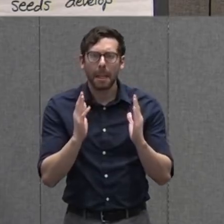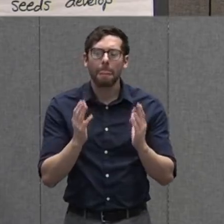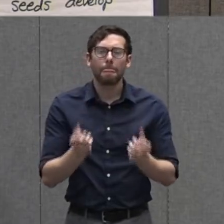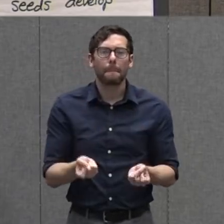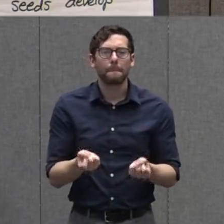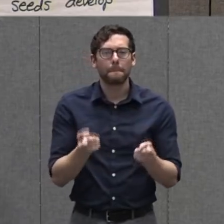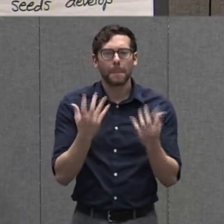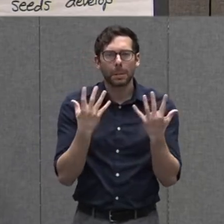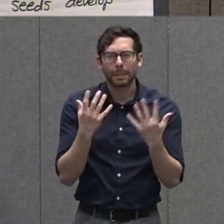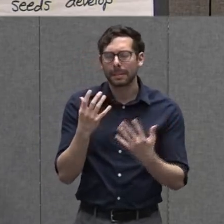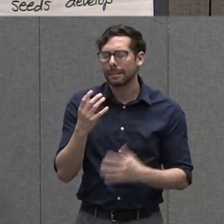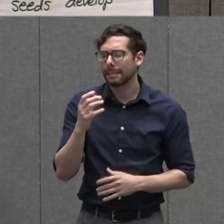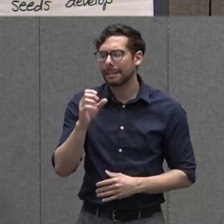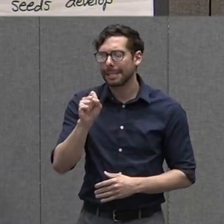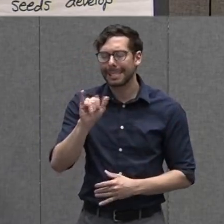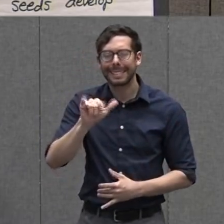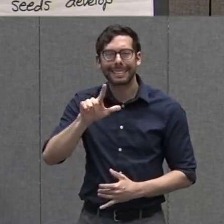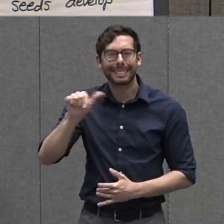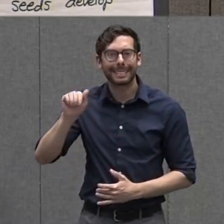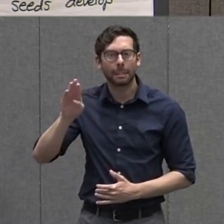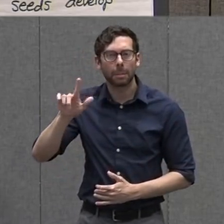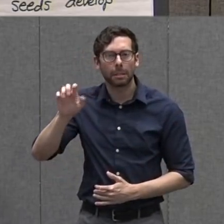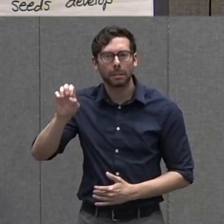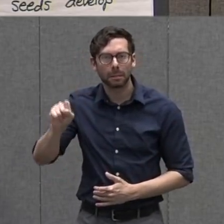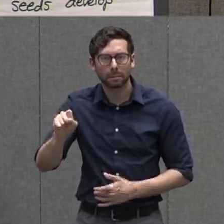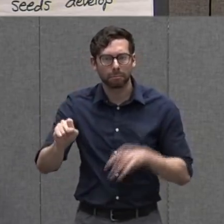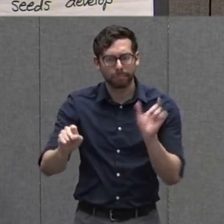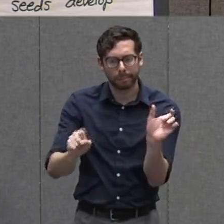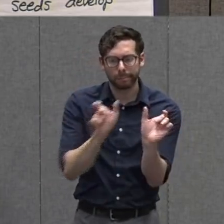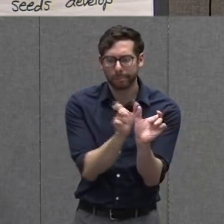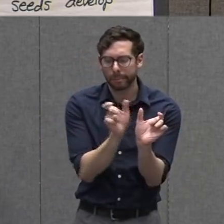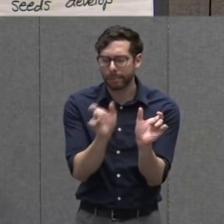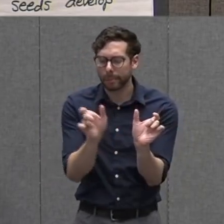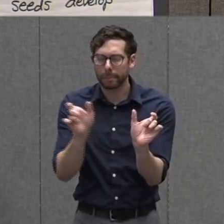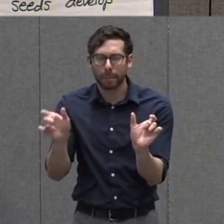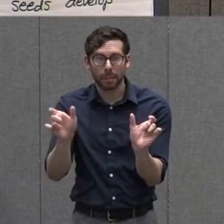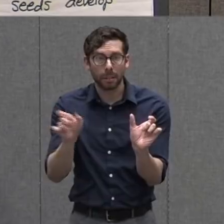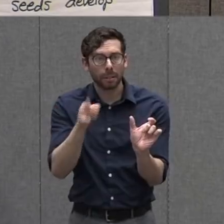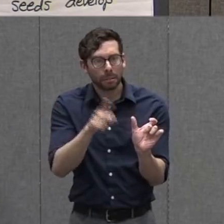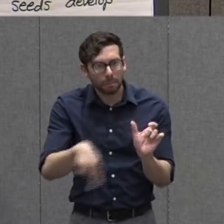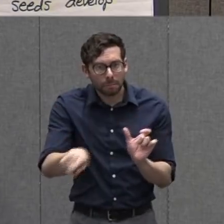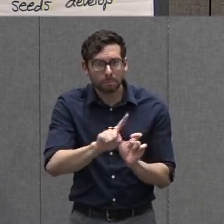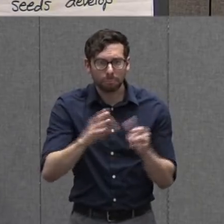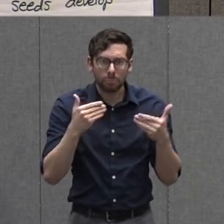writing them down and making your own cards. Chopping up those different word parts